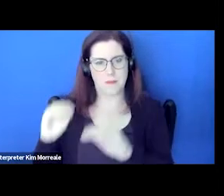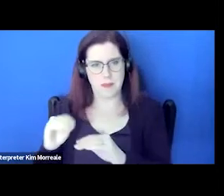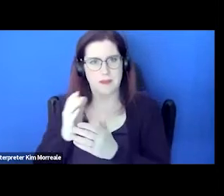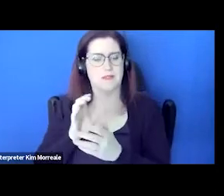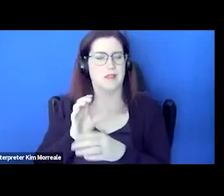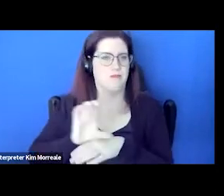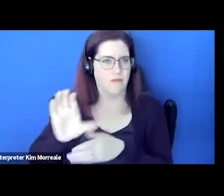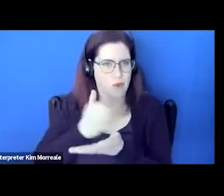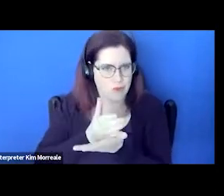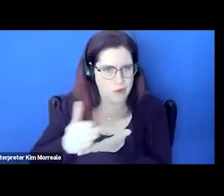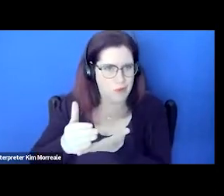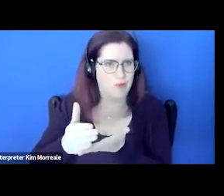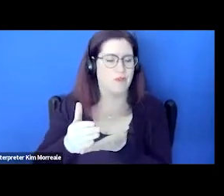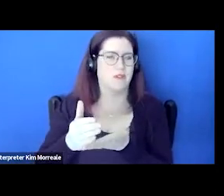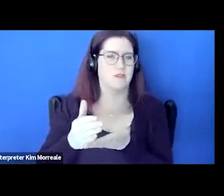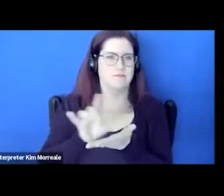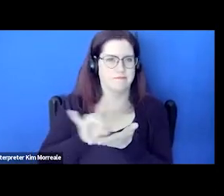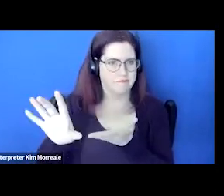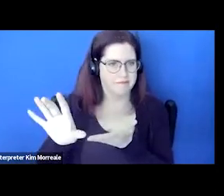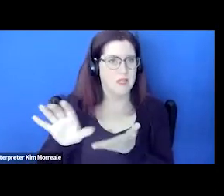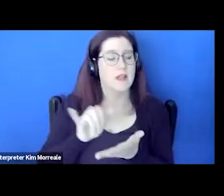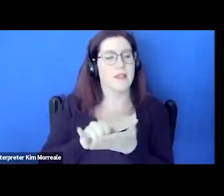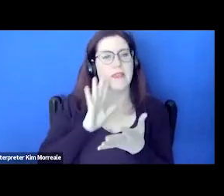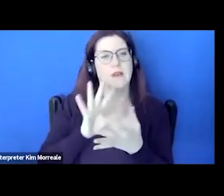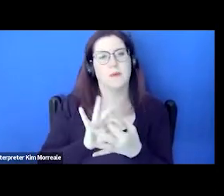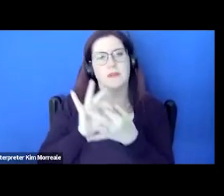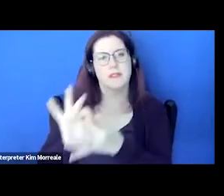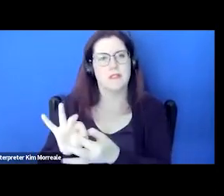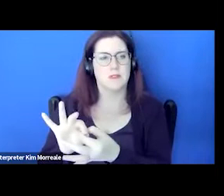and displacement contributed to all of this